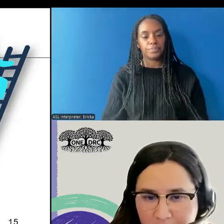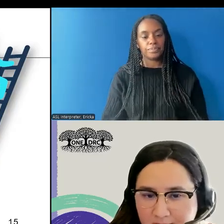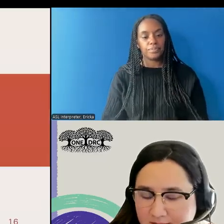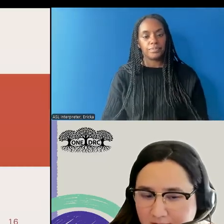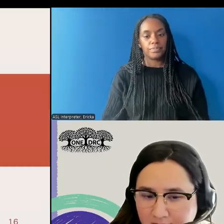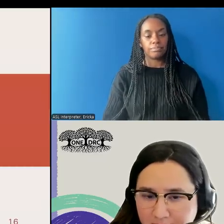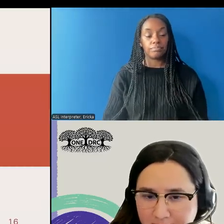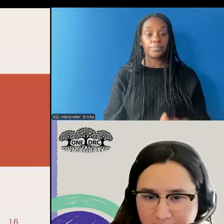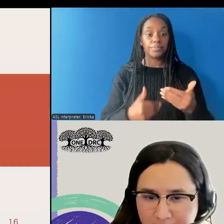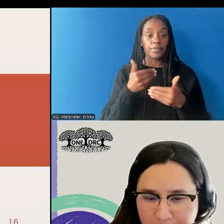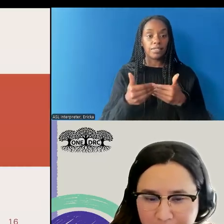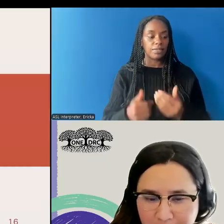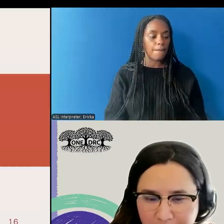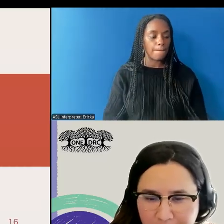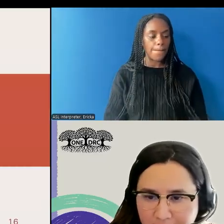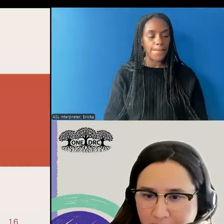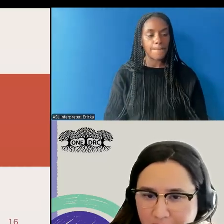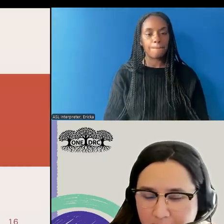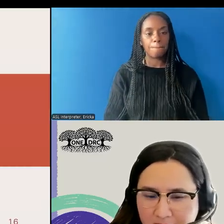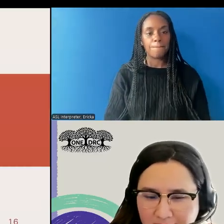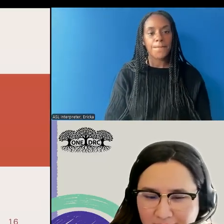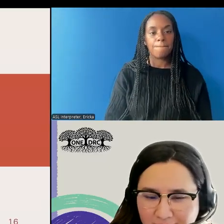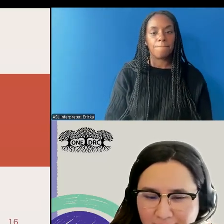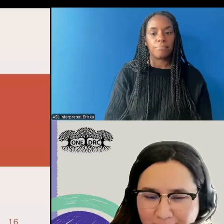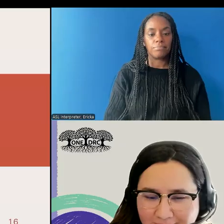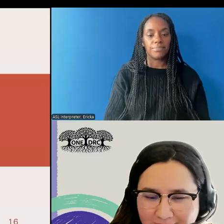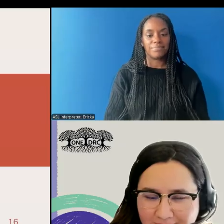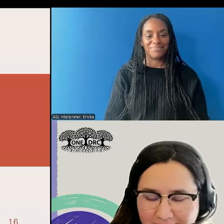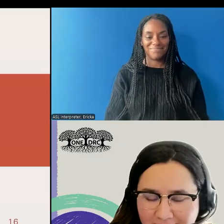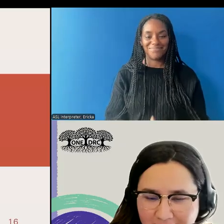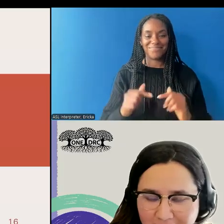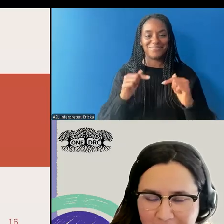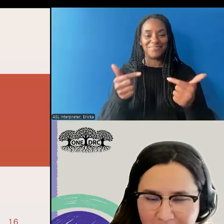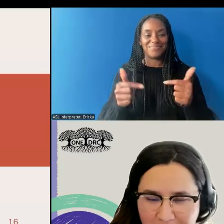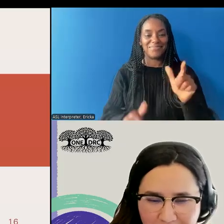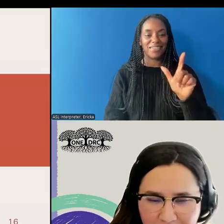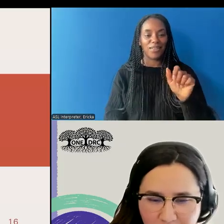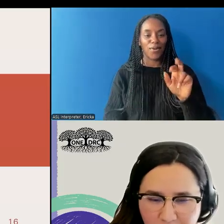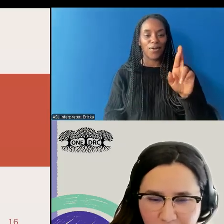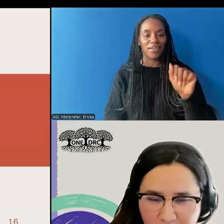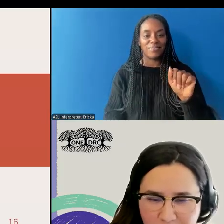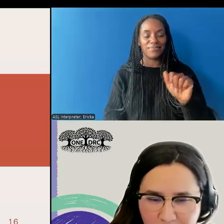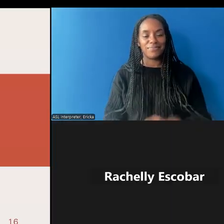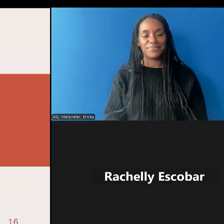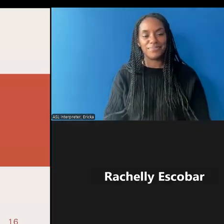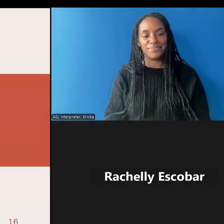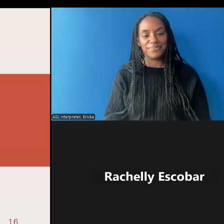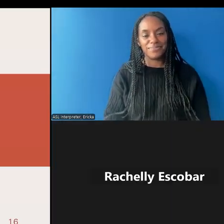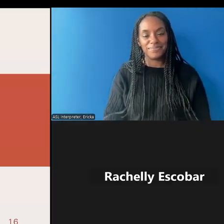Next slide. And back to Laura. Okay. Thank you.